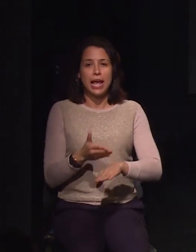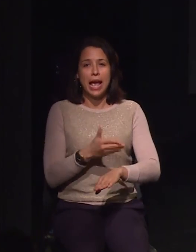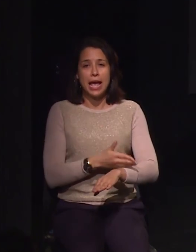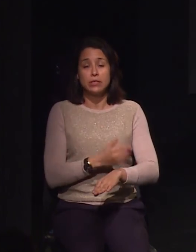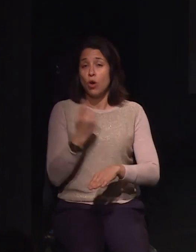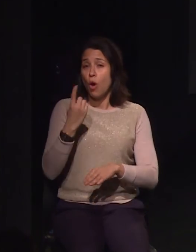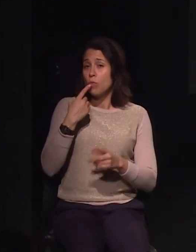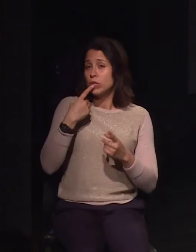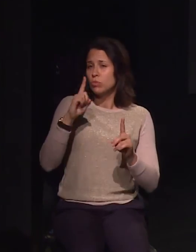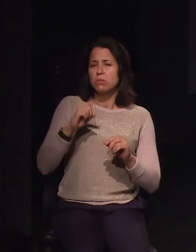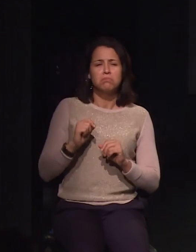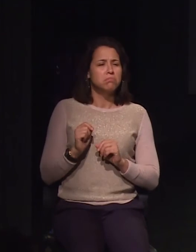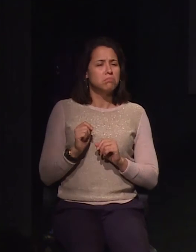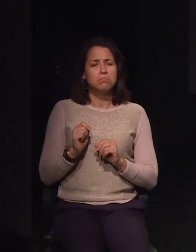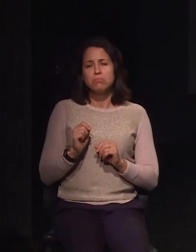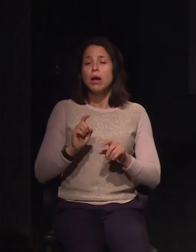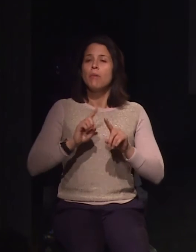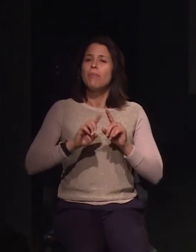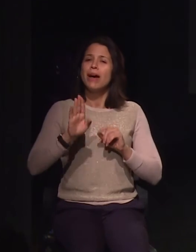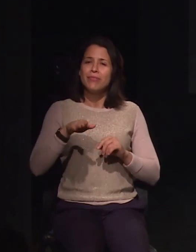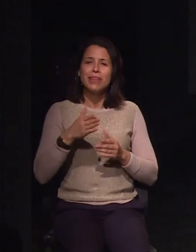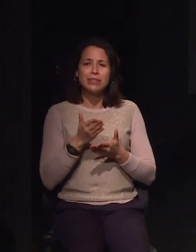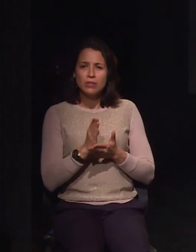okay, that we find a little more of how to find a thing.